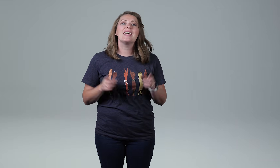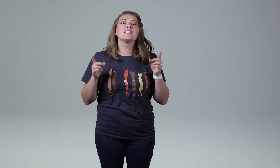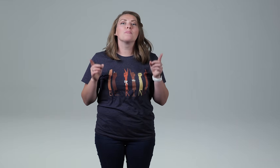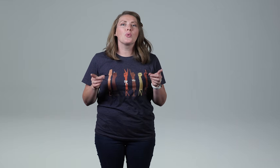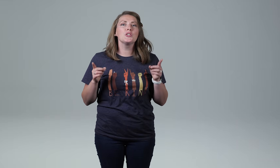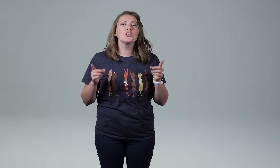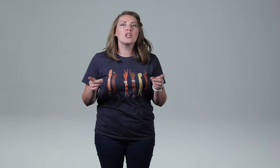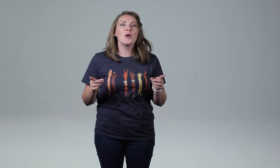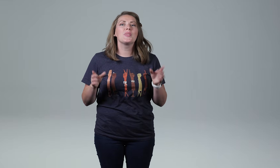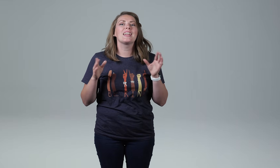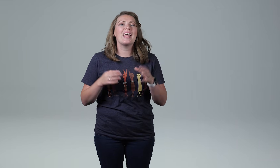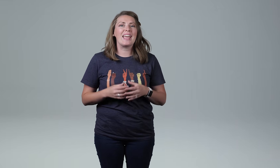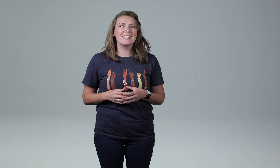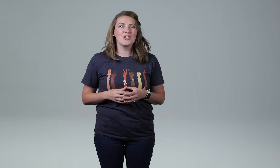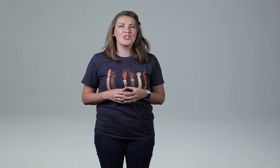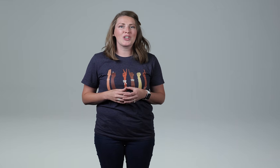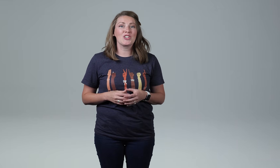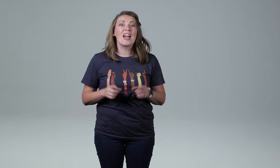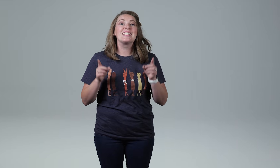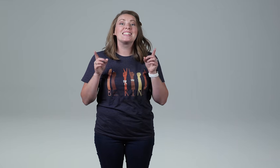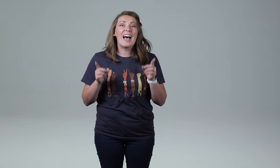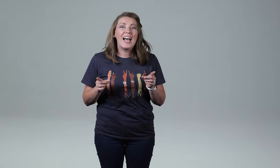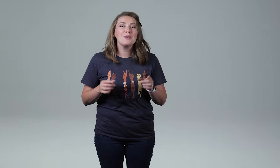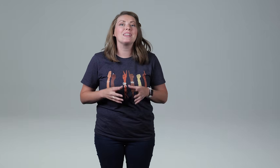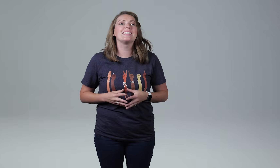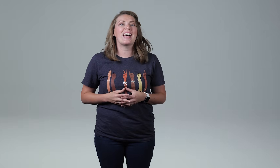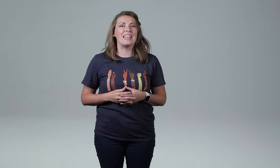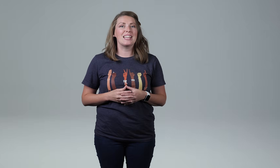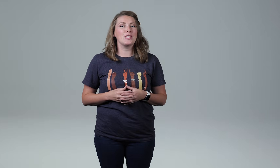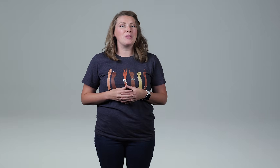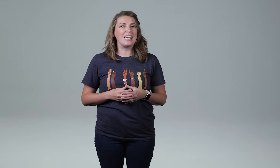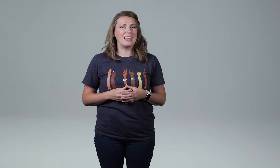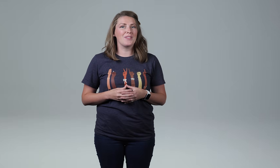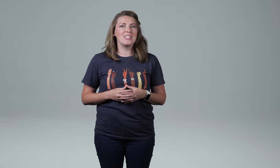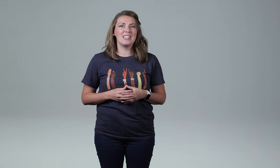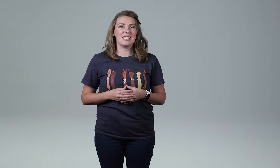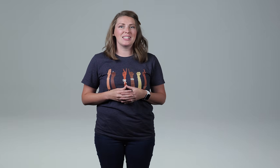it's important to know that an ASL structure time is signed at the beginning of the sentence.